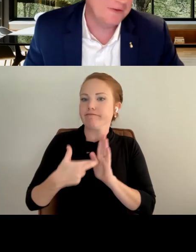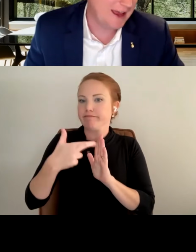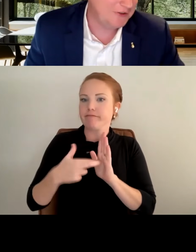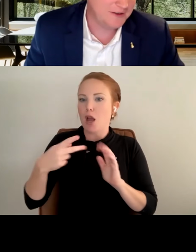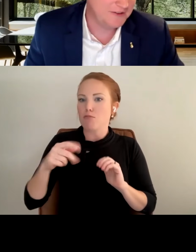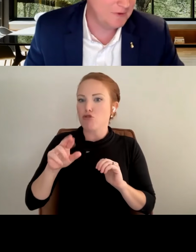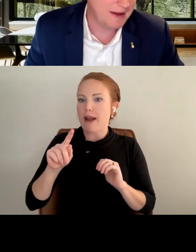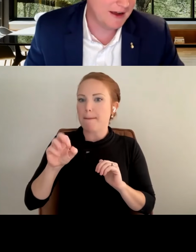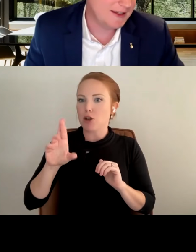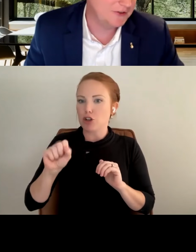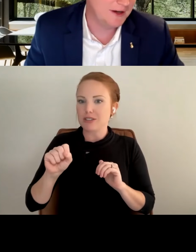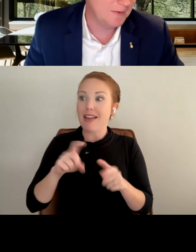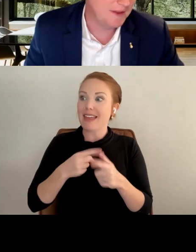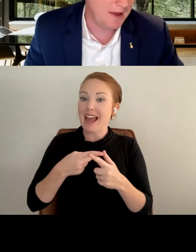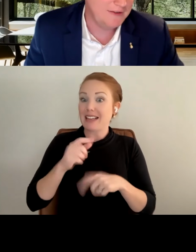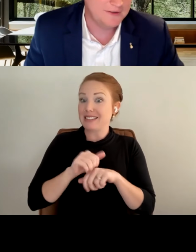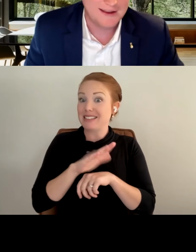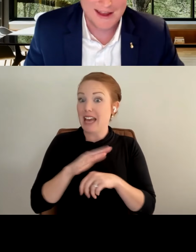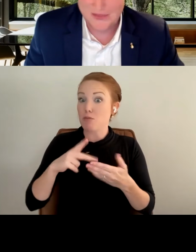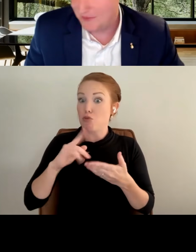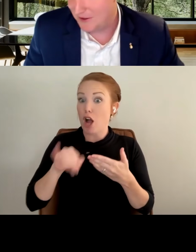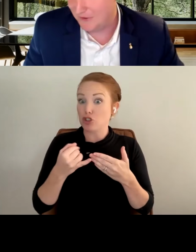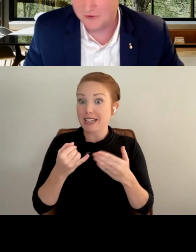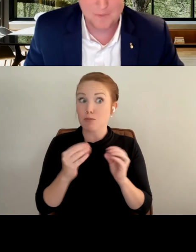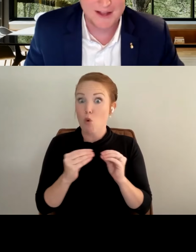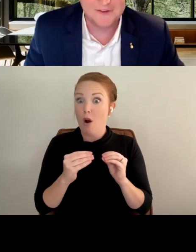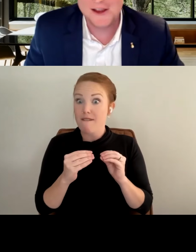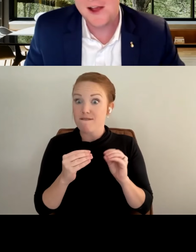faster than some of my colleagues doing it with their mice and, you know, their track pads,